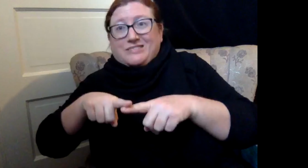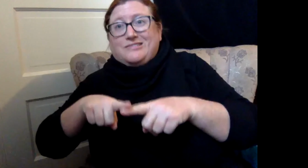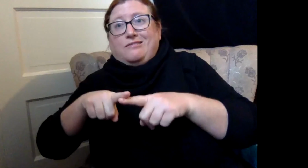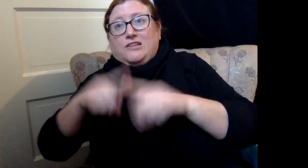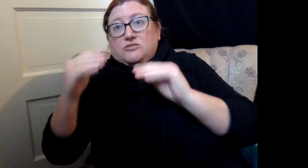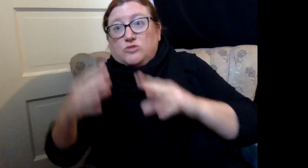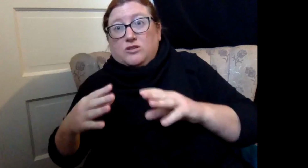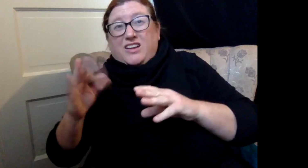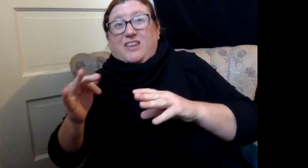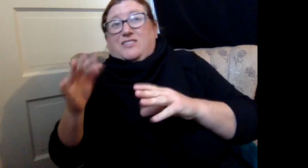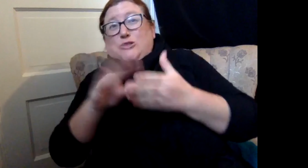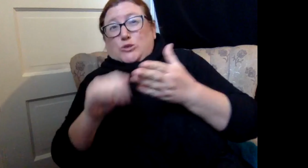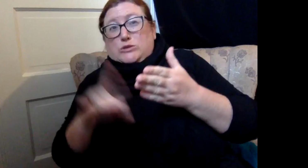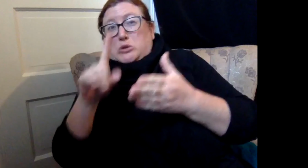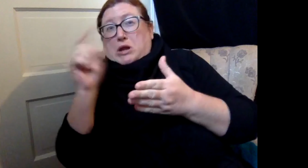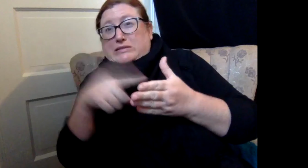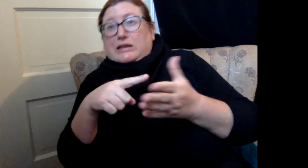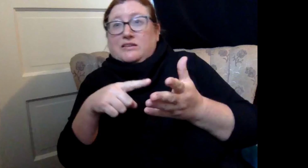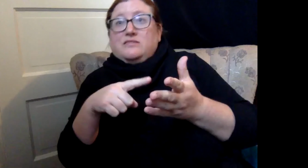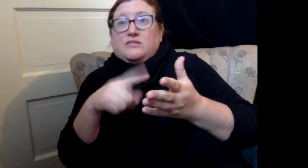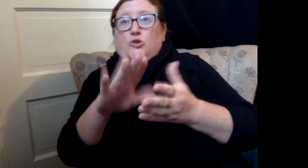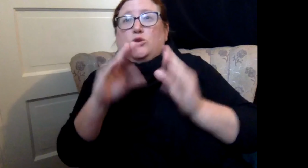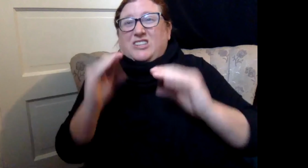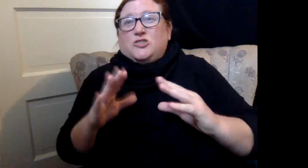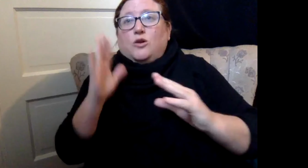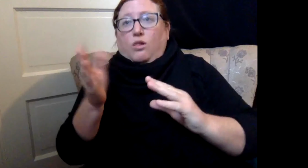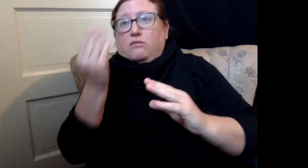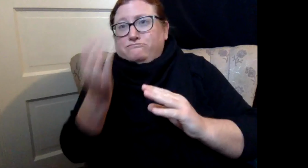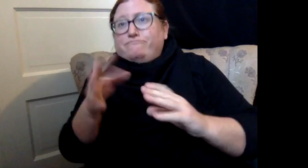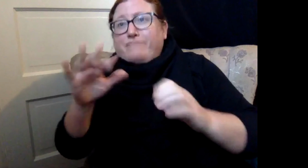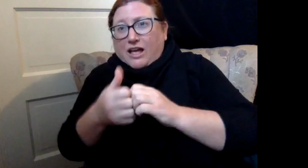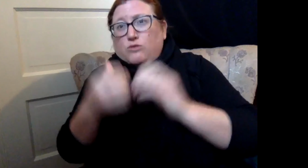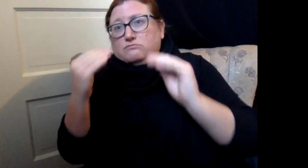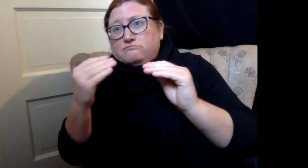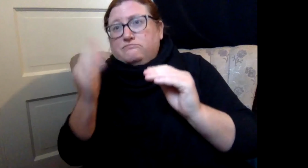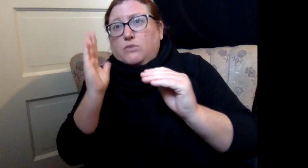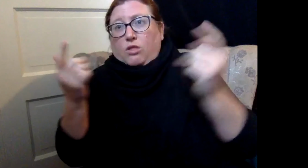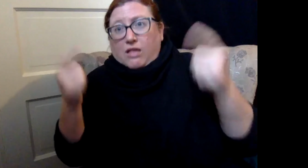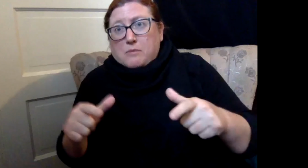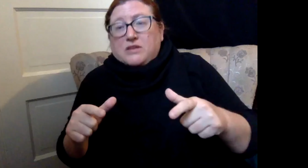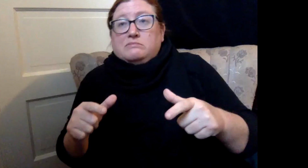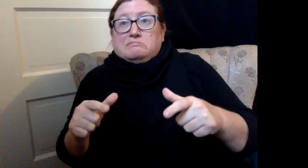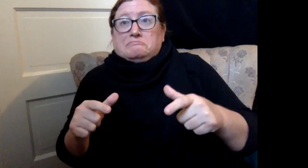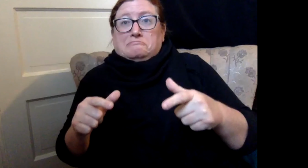program and instructor if students are asking, your